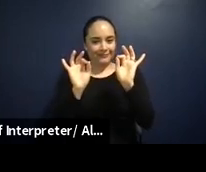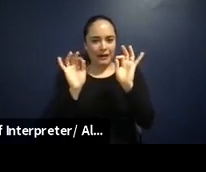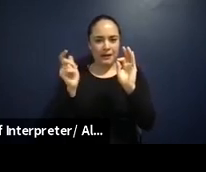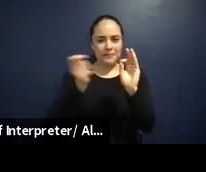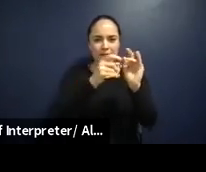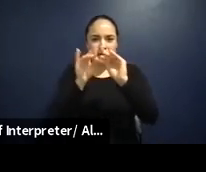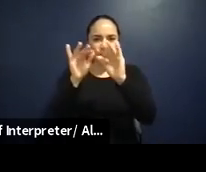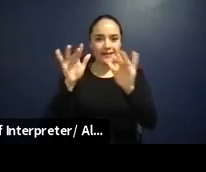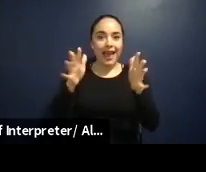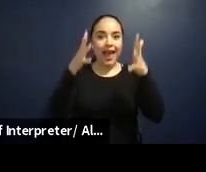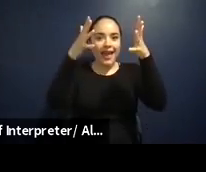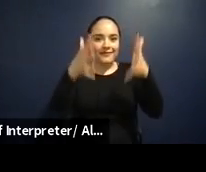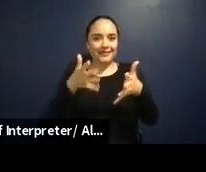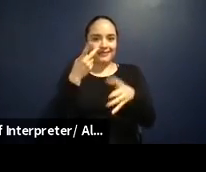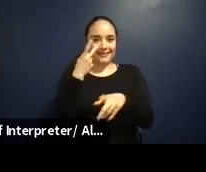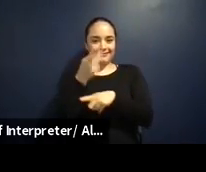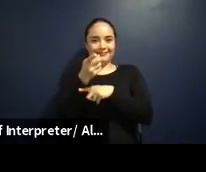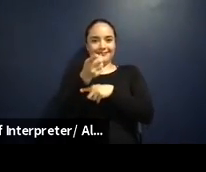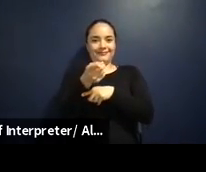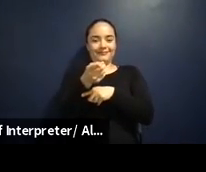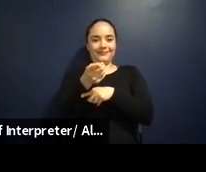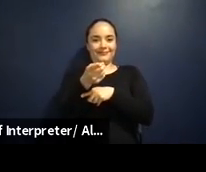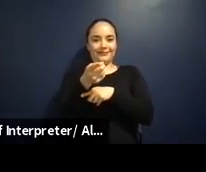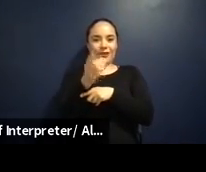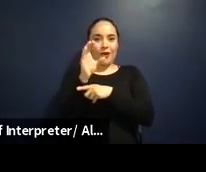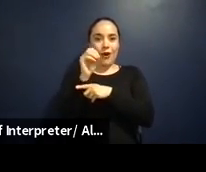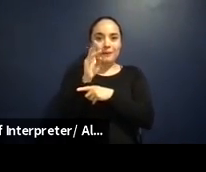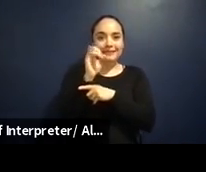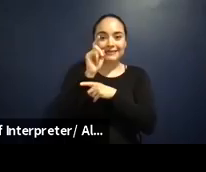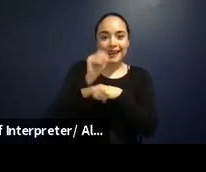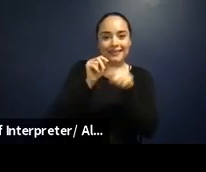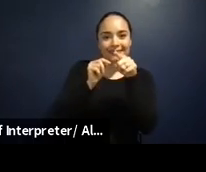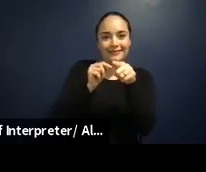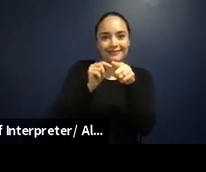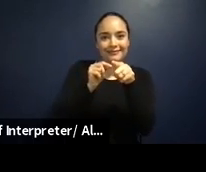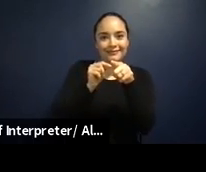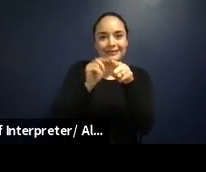and now I have a little bit of cobblestone and, the rest has turned into Minecraft obsidian. [Kim]: Oh,